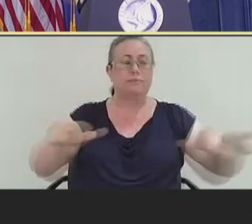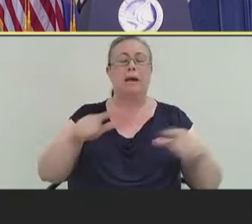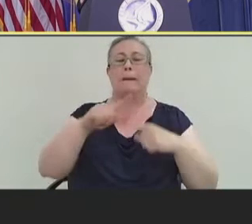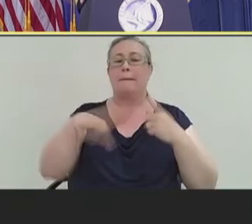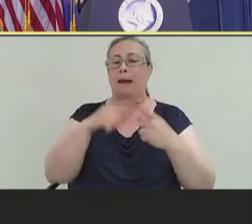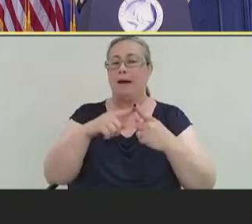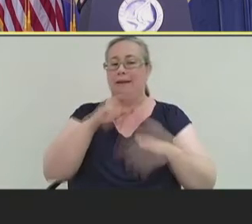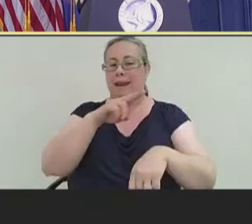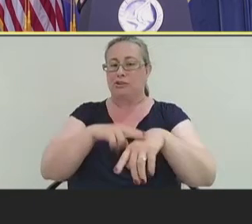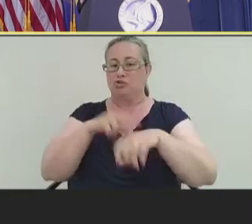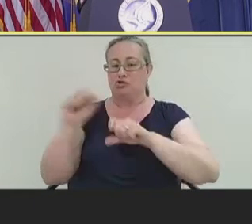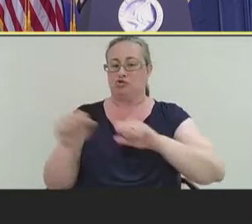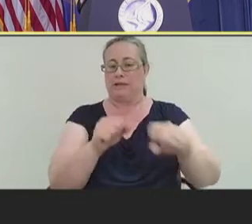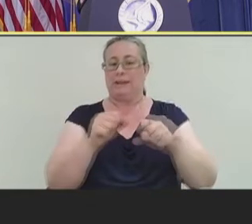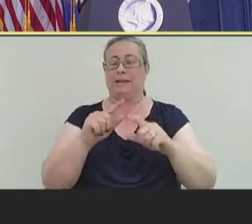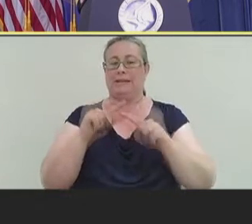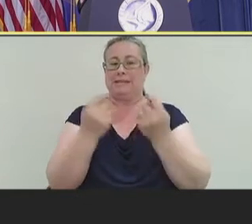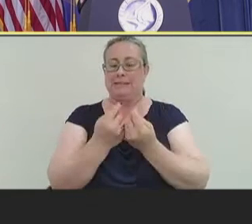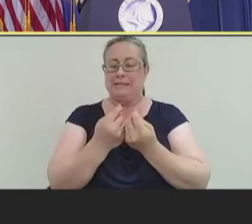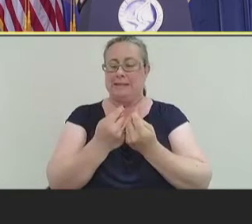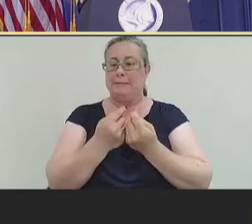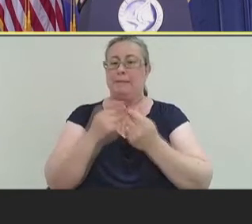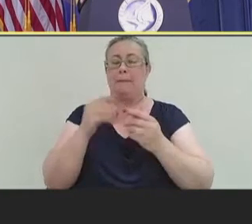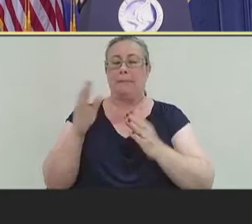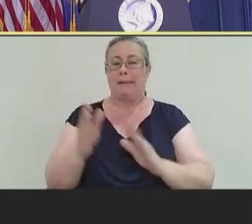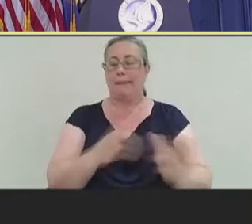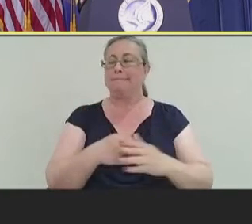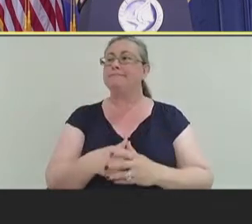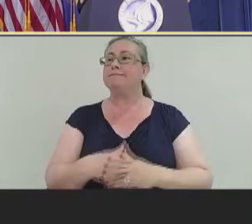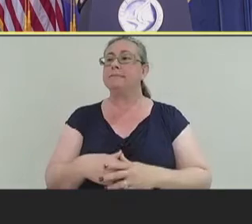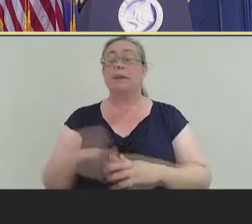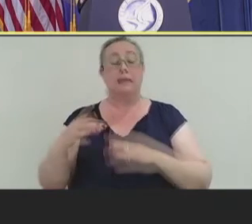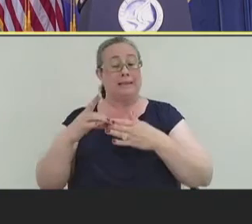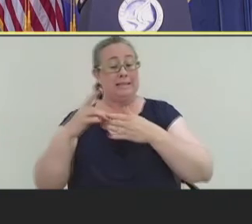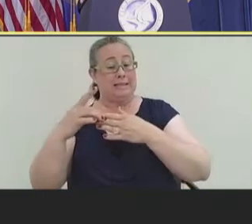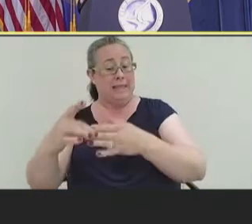The team led by Kaye Hayes and our Office of Infectious Disease and HIV/AIDS Policy has